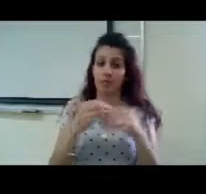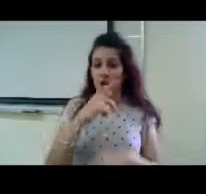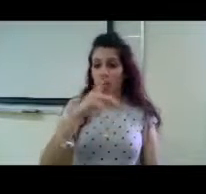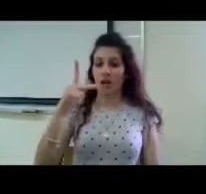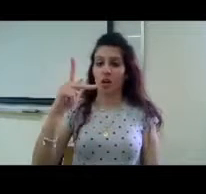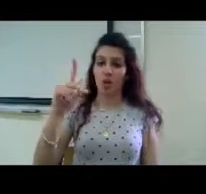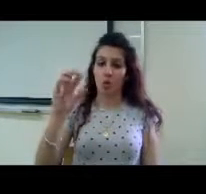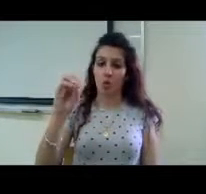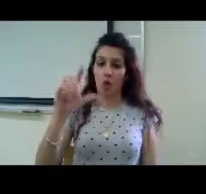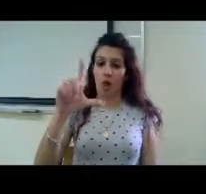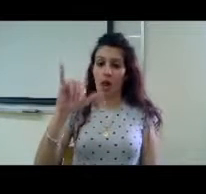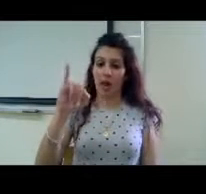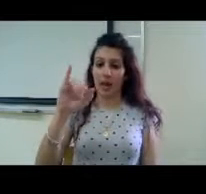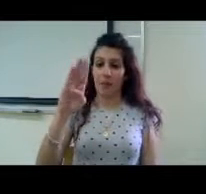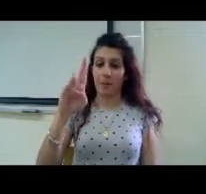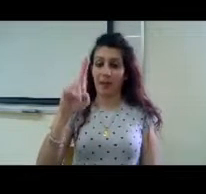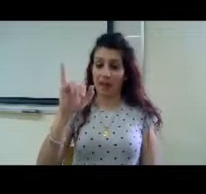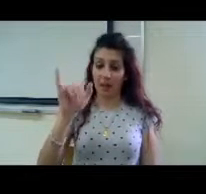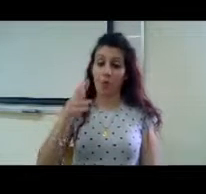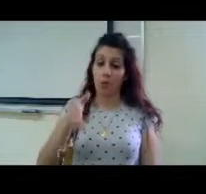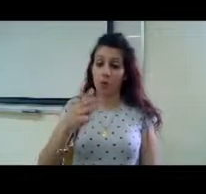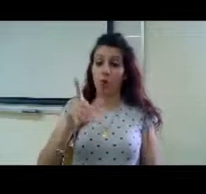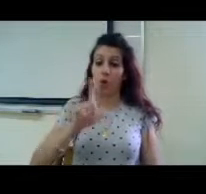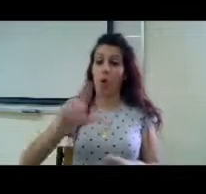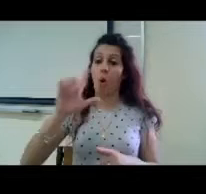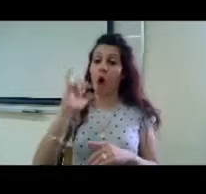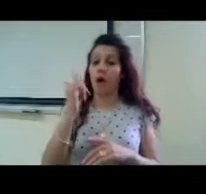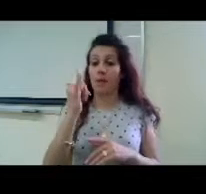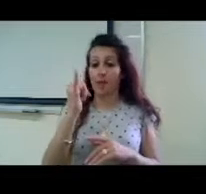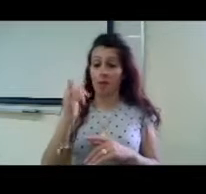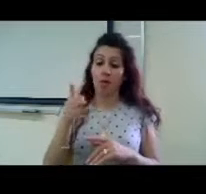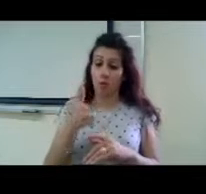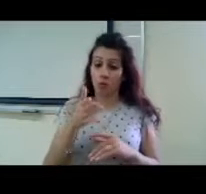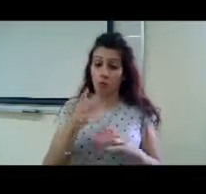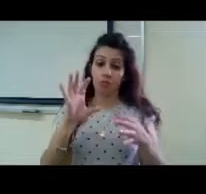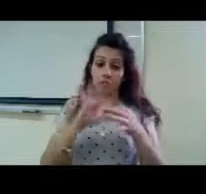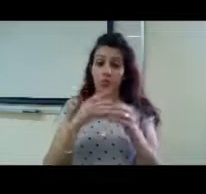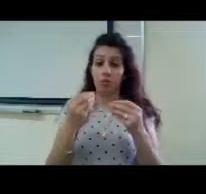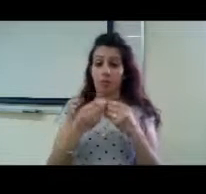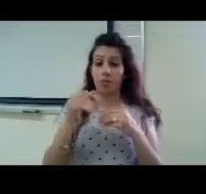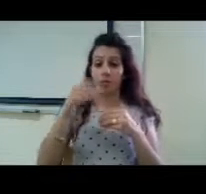our community centers in the fields right it's mainly it was mainly seen as